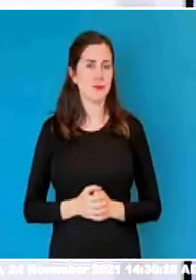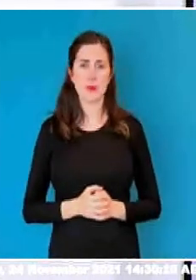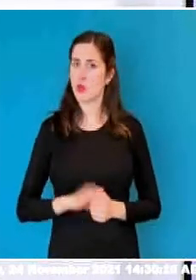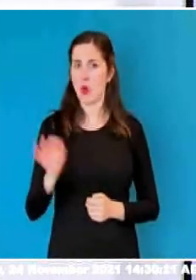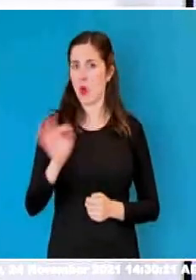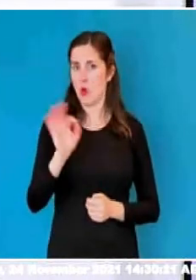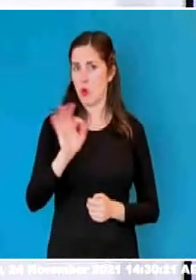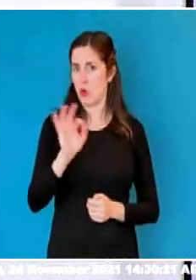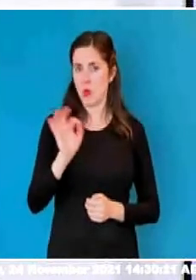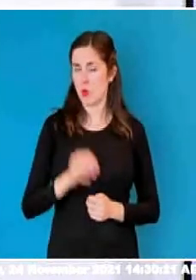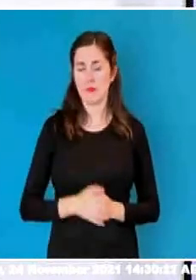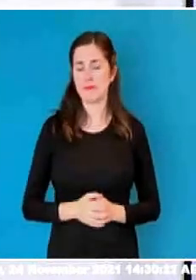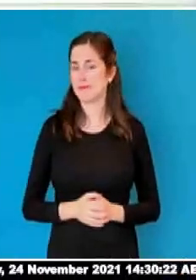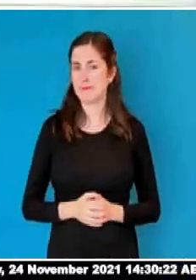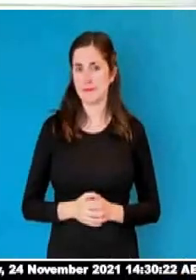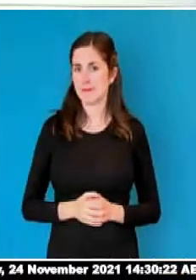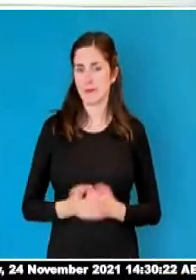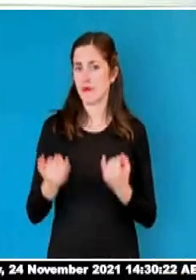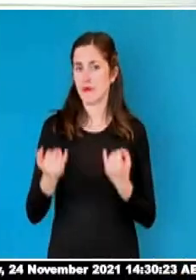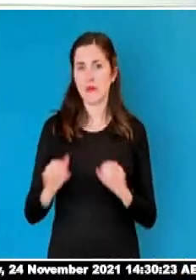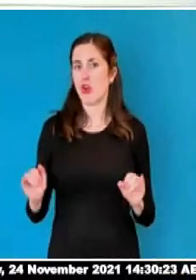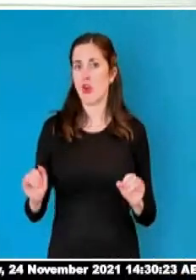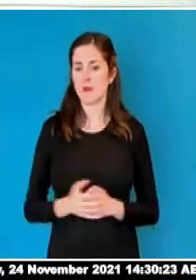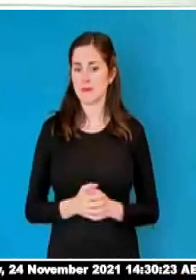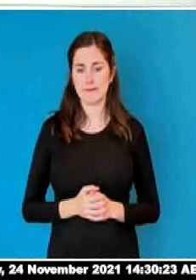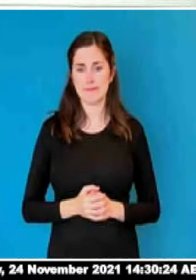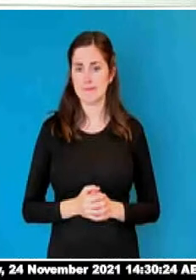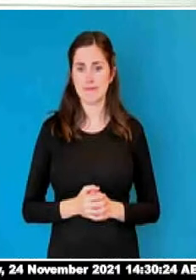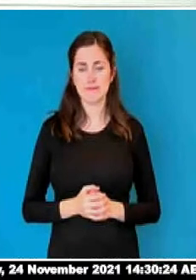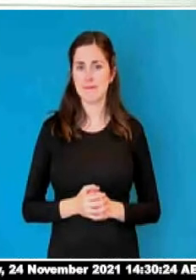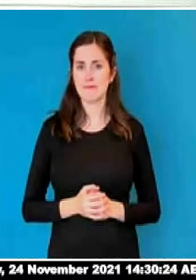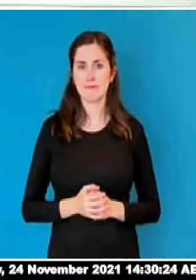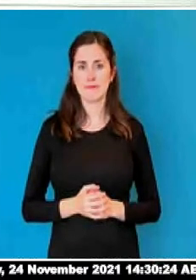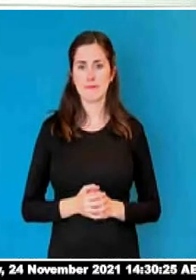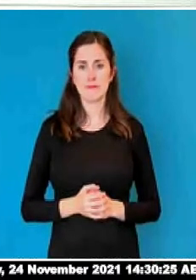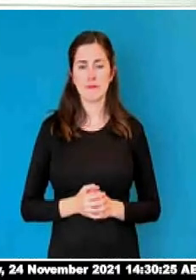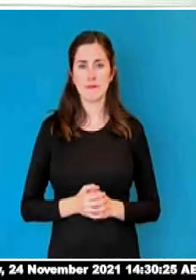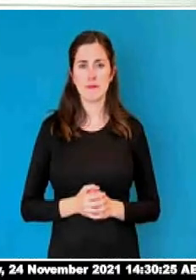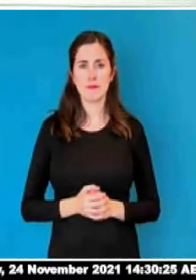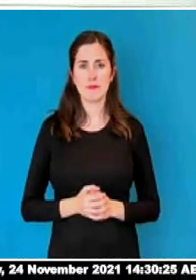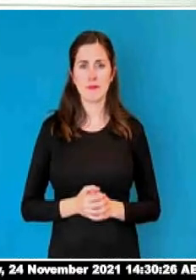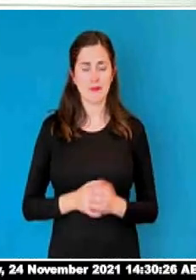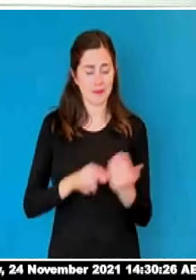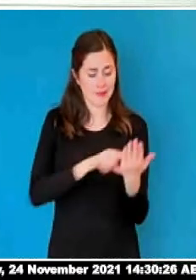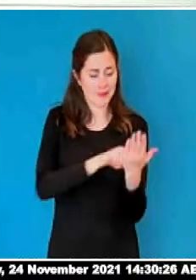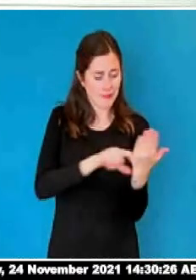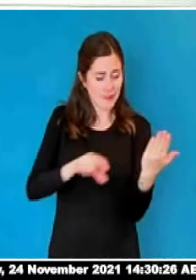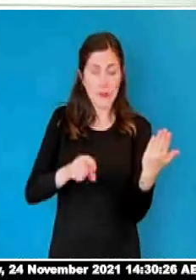my statement. MS EASTMAN: When you say at paragraph 37 that: